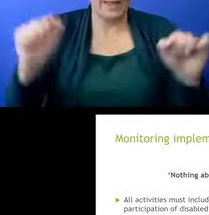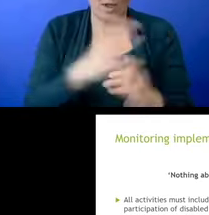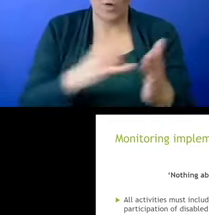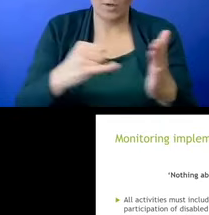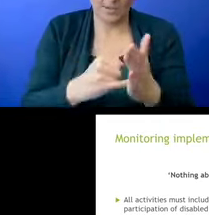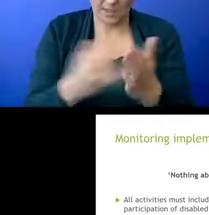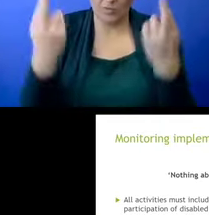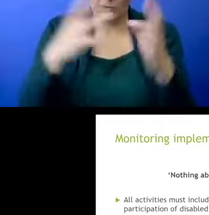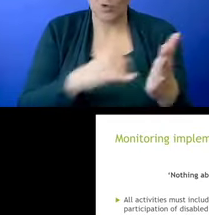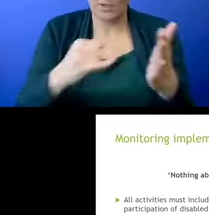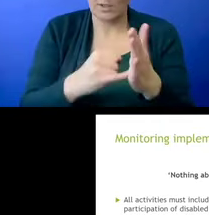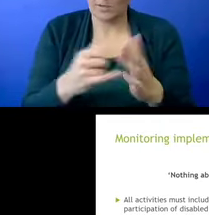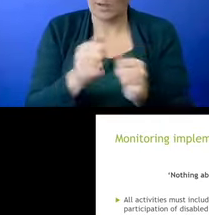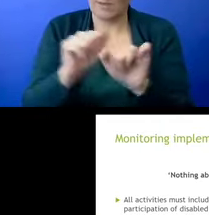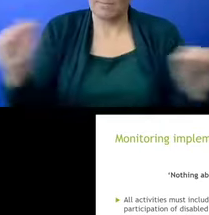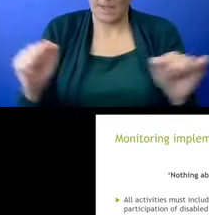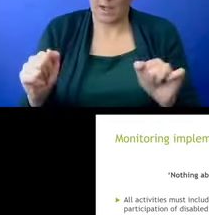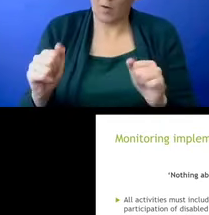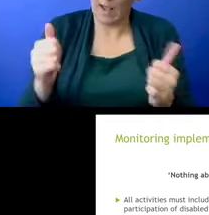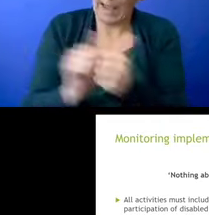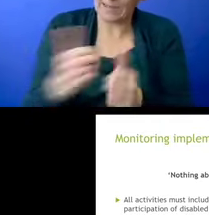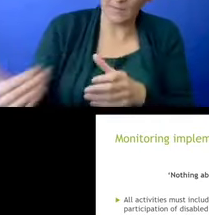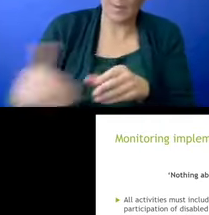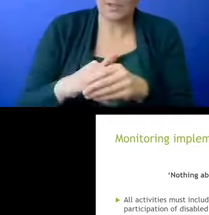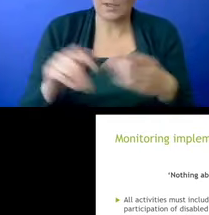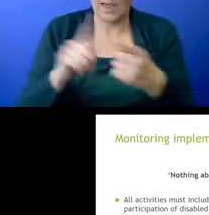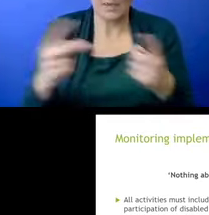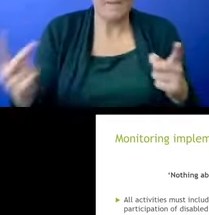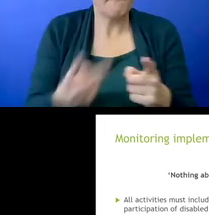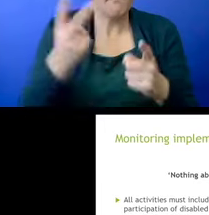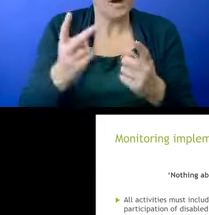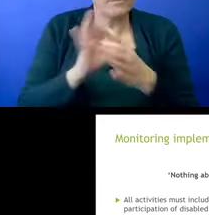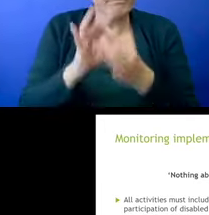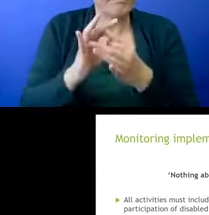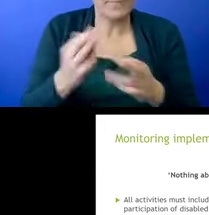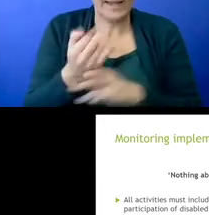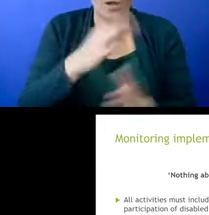as active participants and partners in state action around disability.